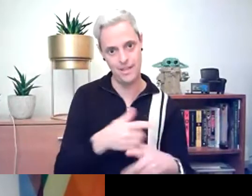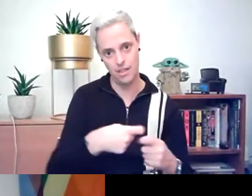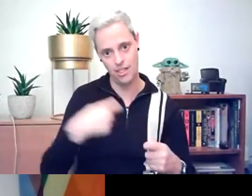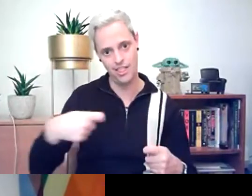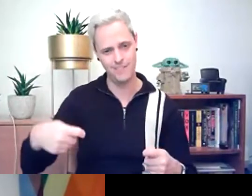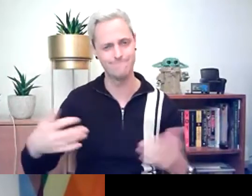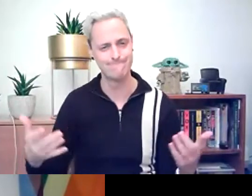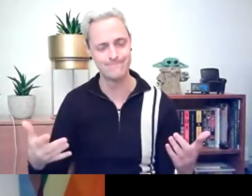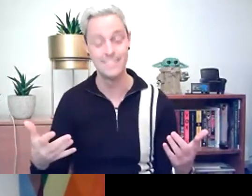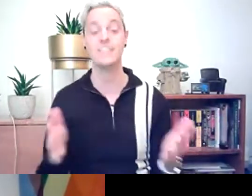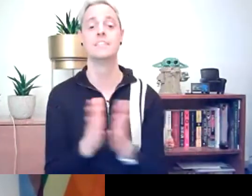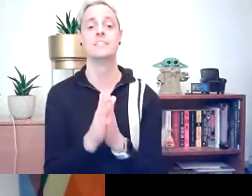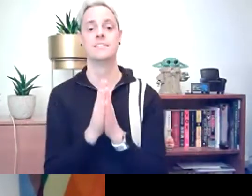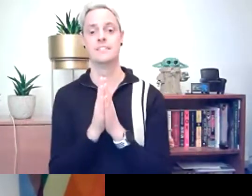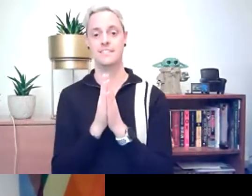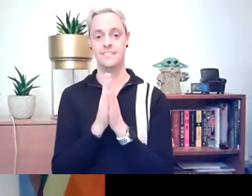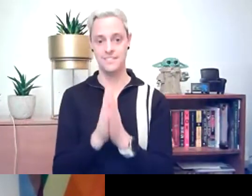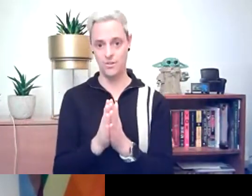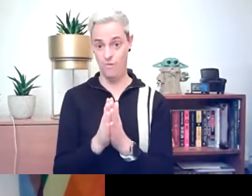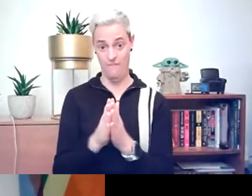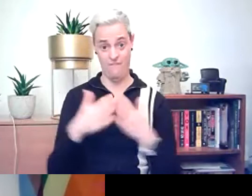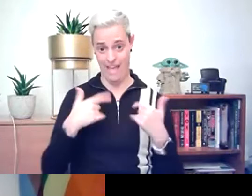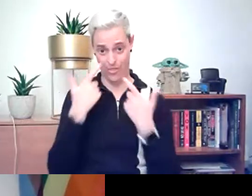short answer would be willing to completely different model of health care.